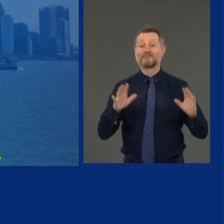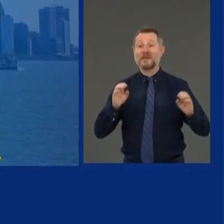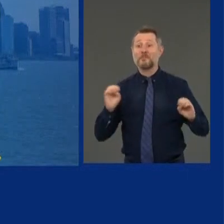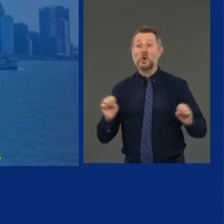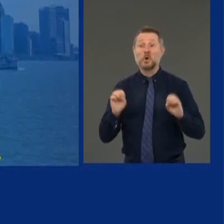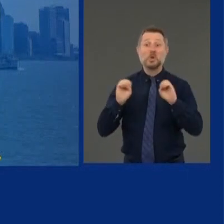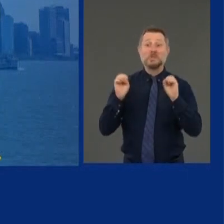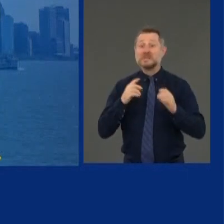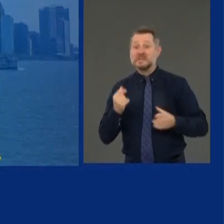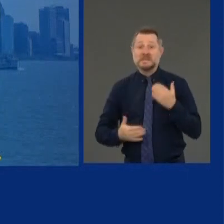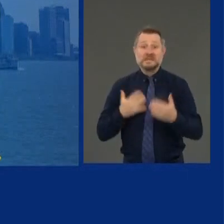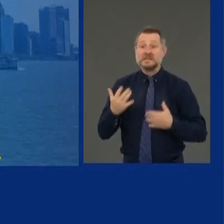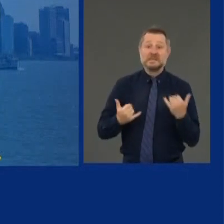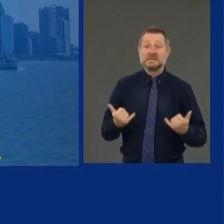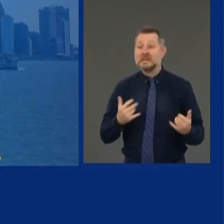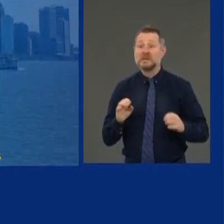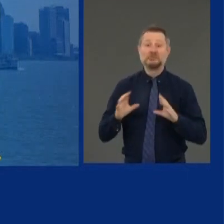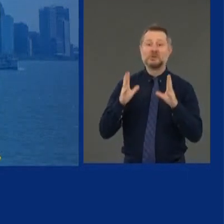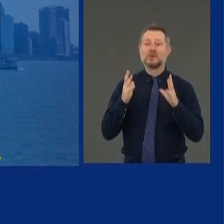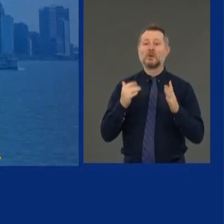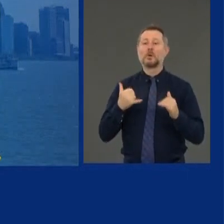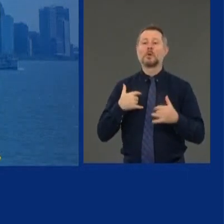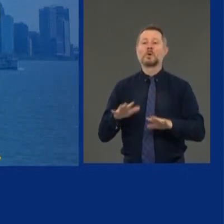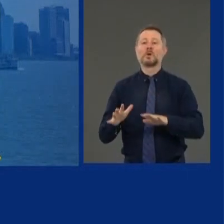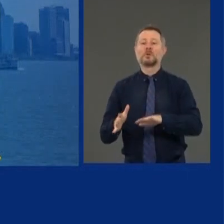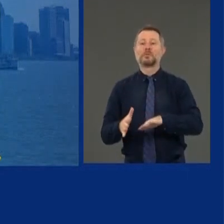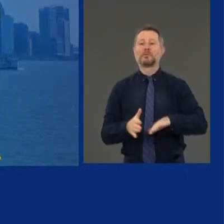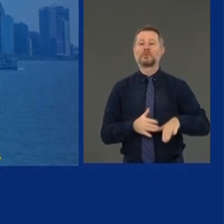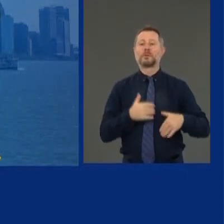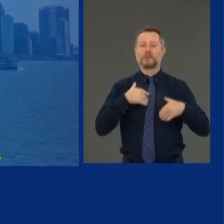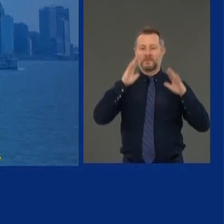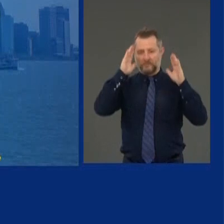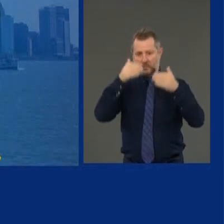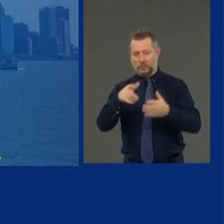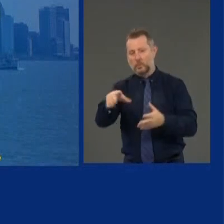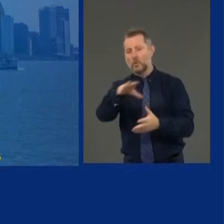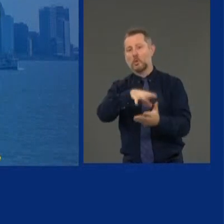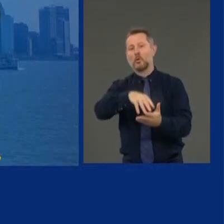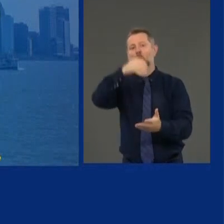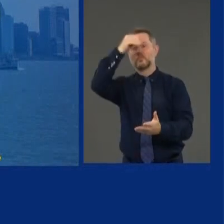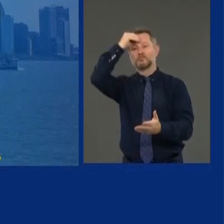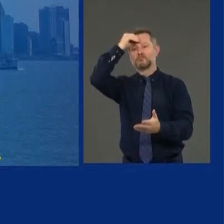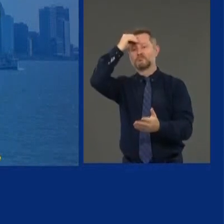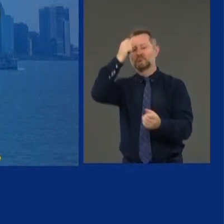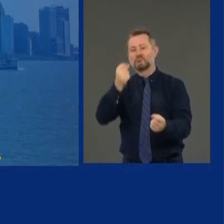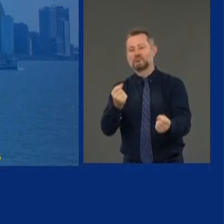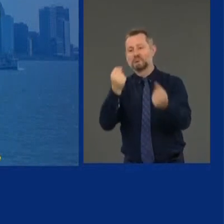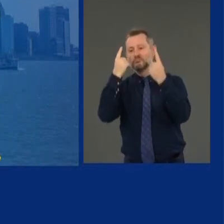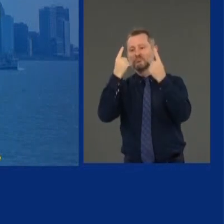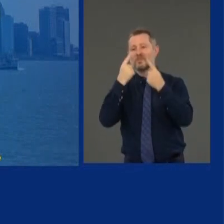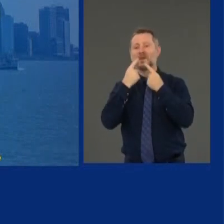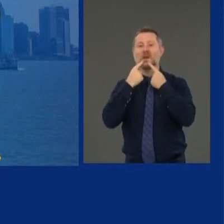ON THE IMMEDIACY OF THIS CRISIS.